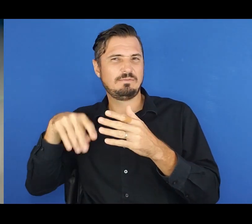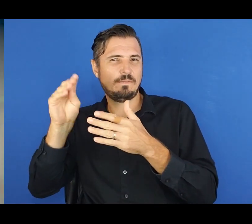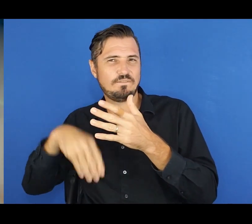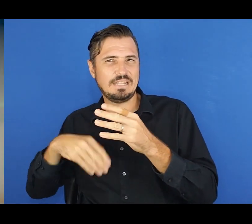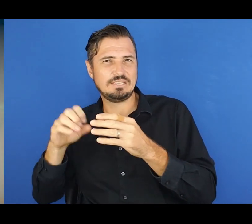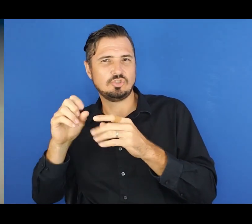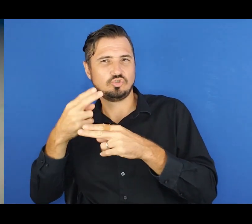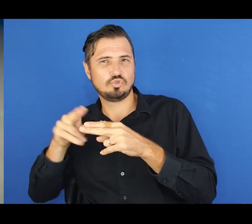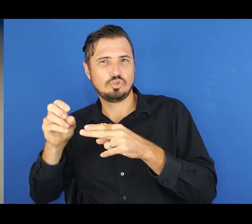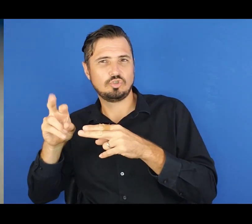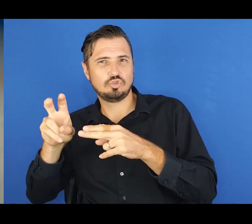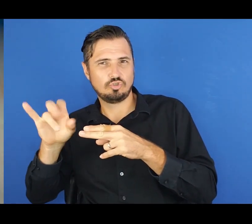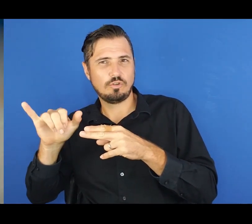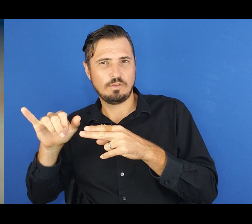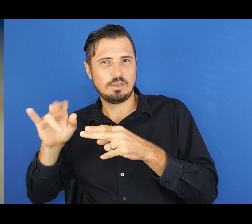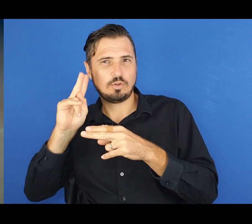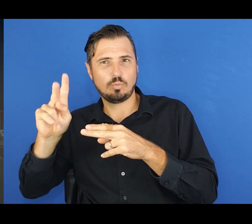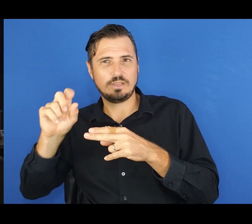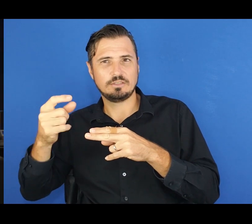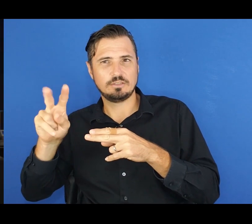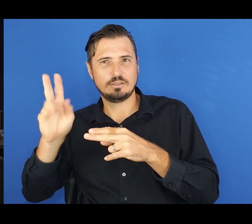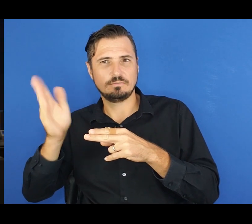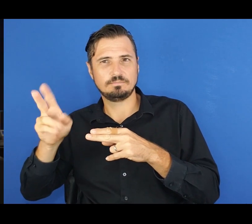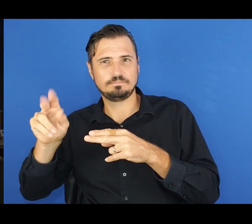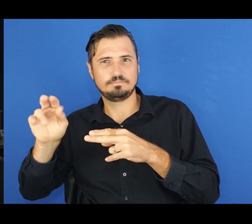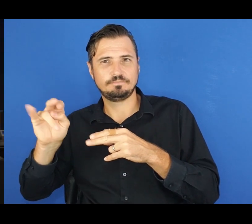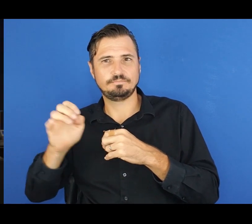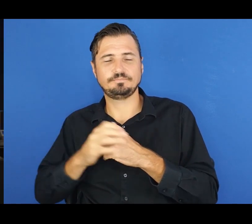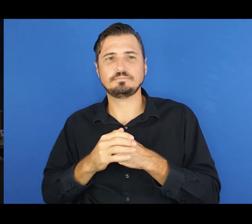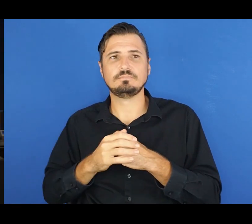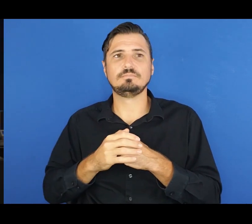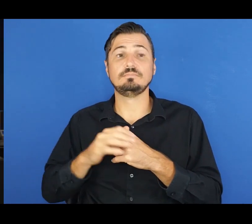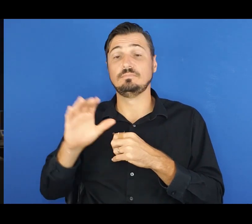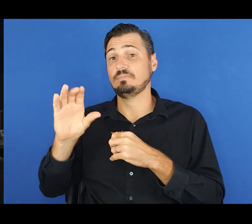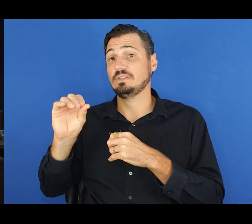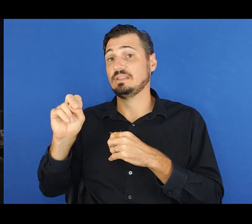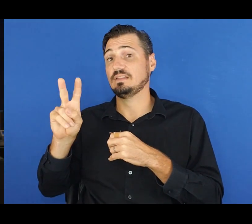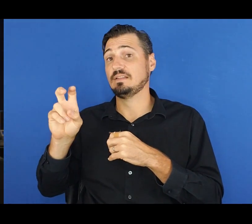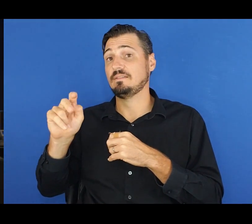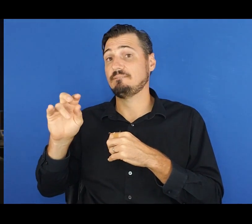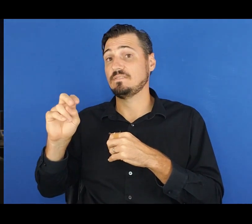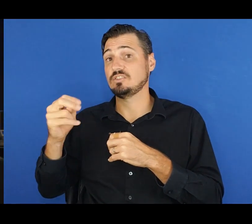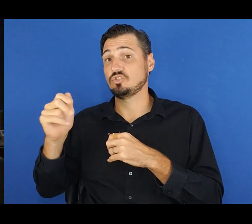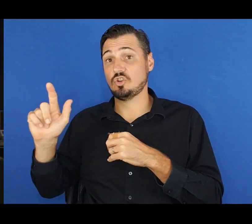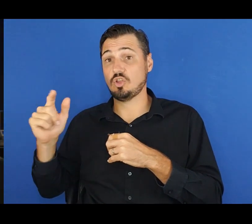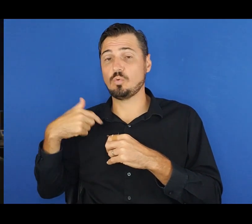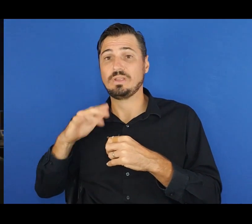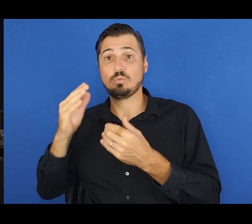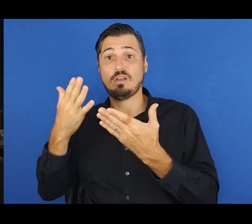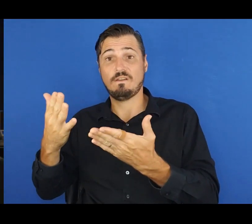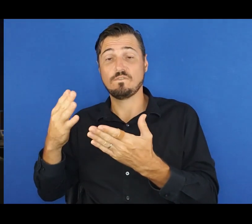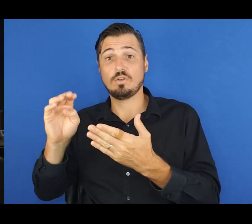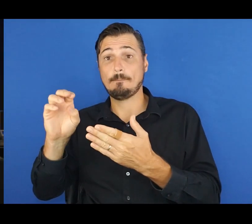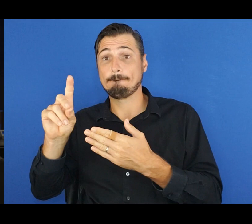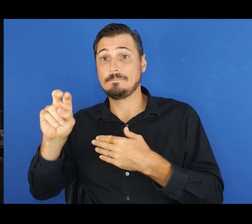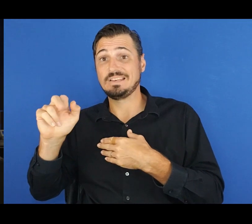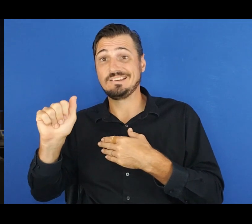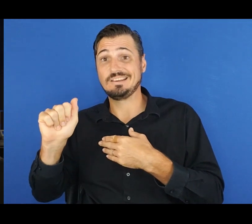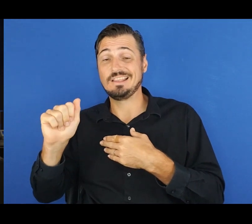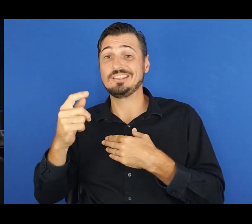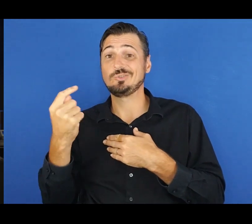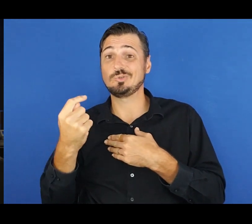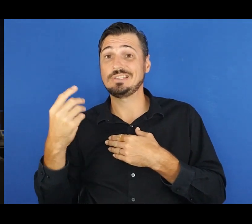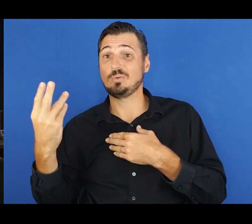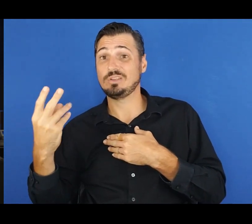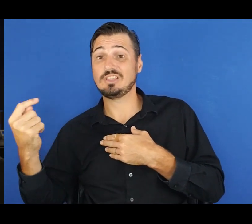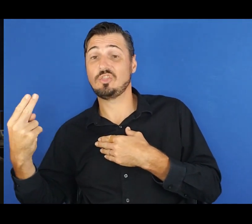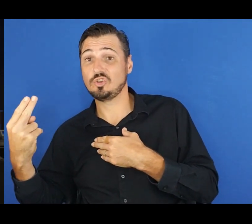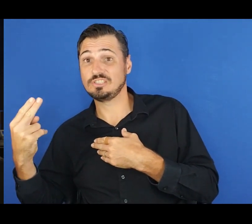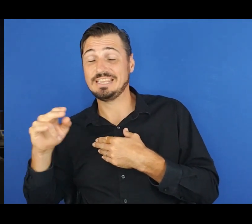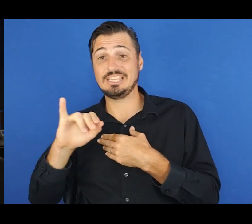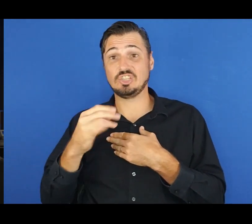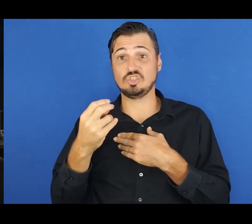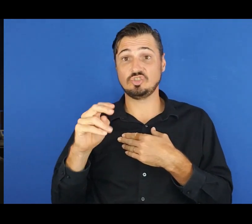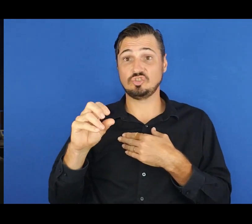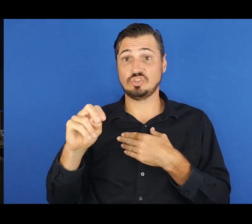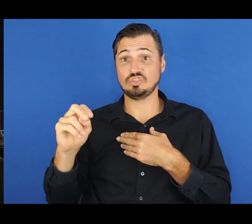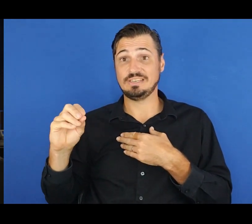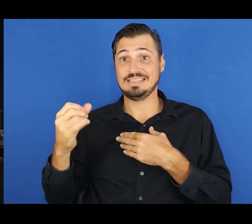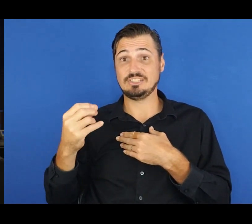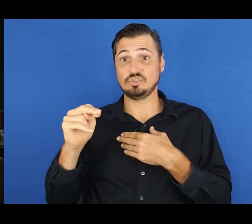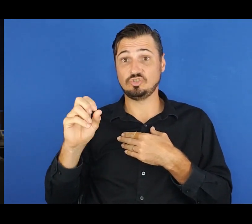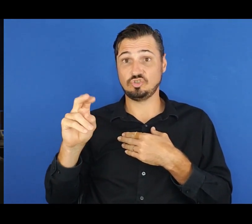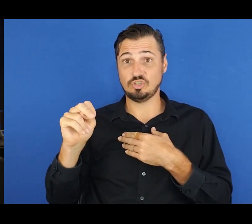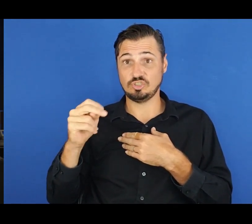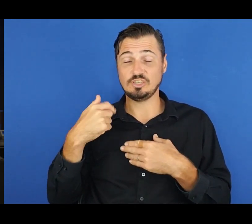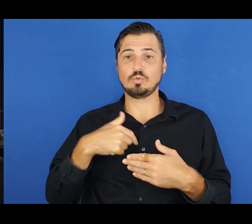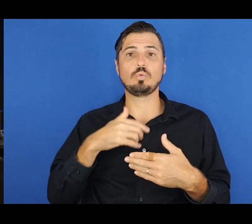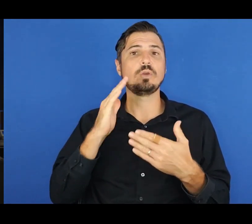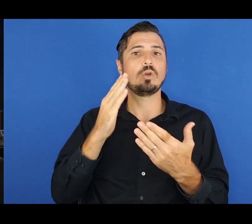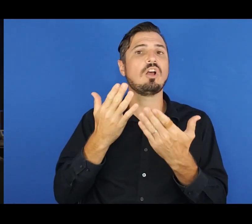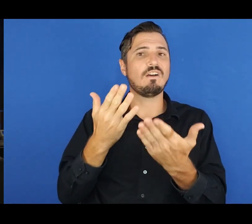At the Convention Hall, Moderna vaccine is offered every Tuesday, Wednesday, and Thursday. Johnson & Johnson single-dose vaccine is offered at this location in special Monday clinics,